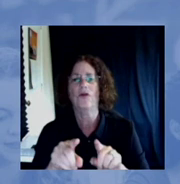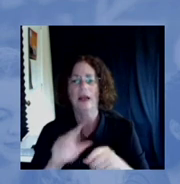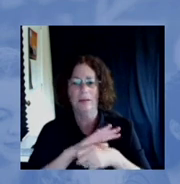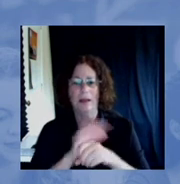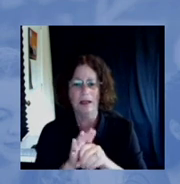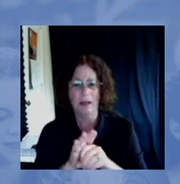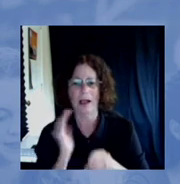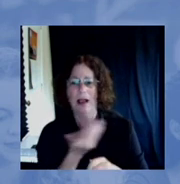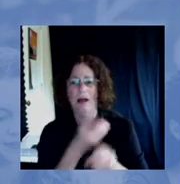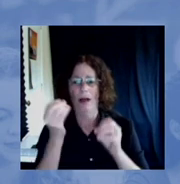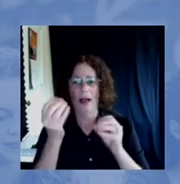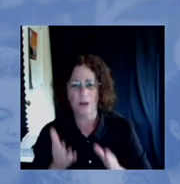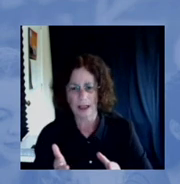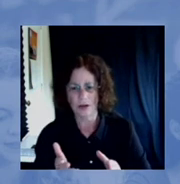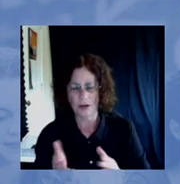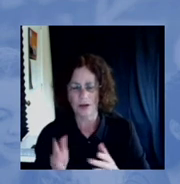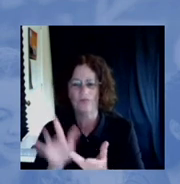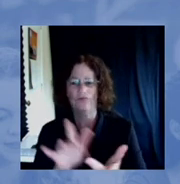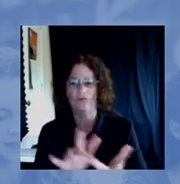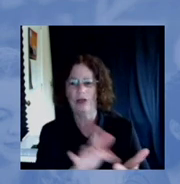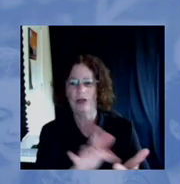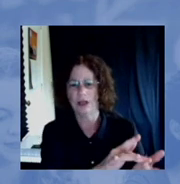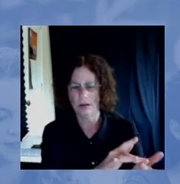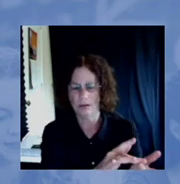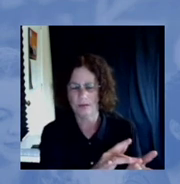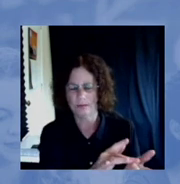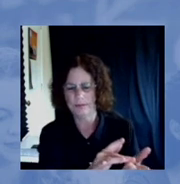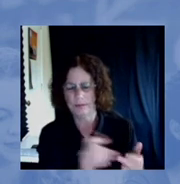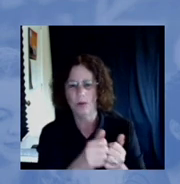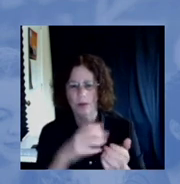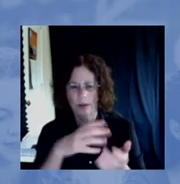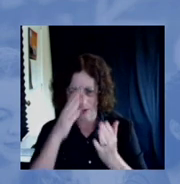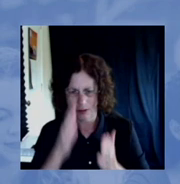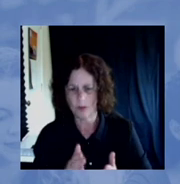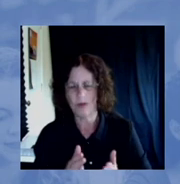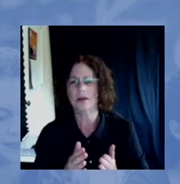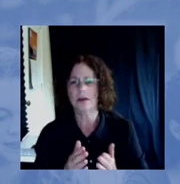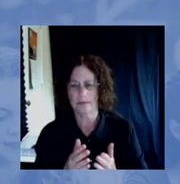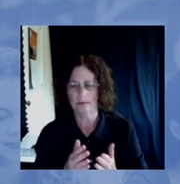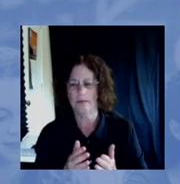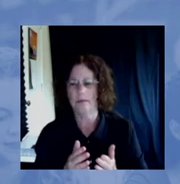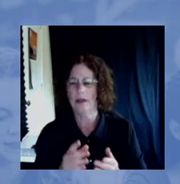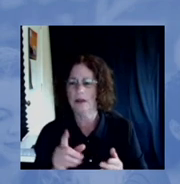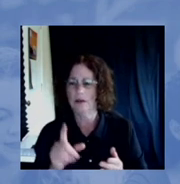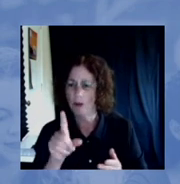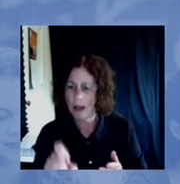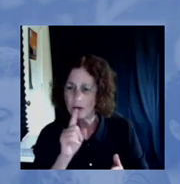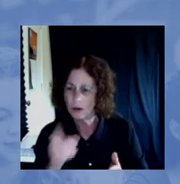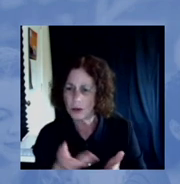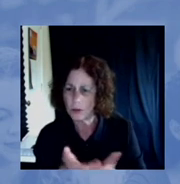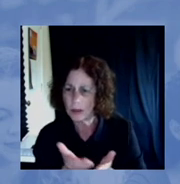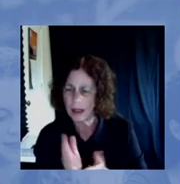OUT AND TOUCHED BASE WITH OUR STUDENTS, THE QUESTION ARE YOU OKAY? HOW CAN I HELP? WHAT